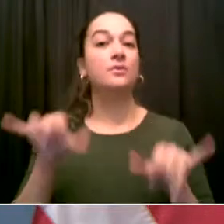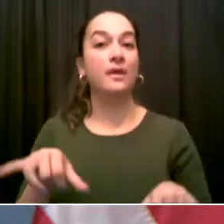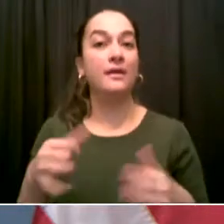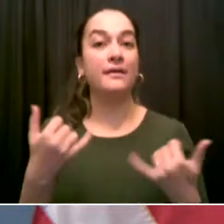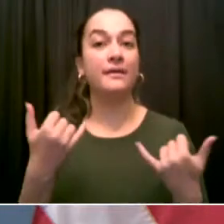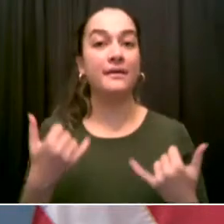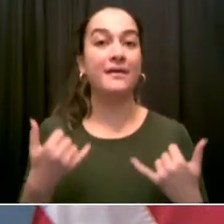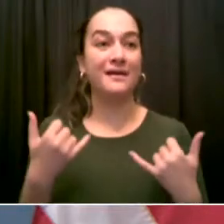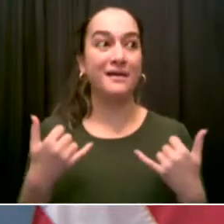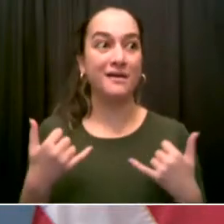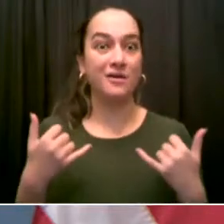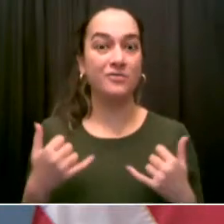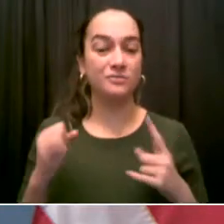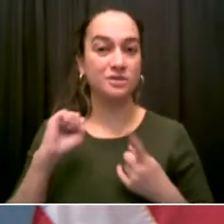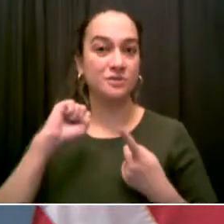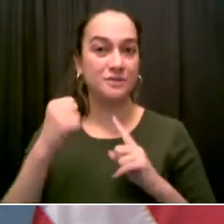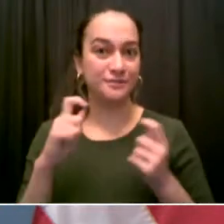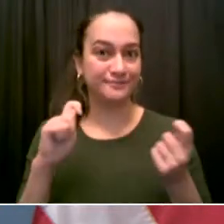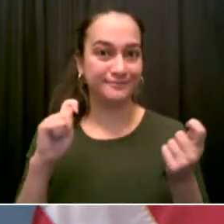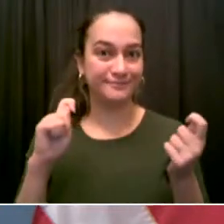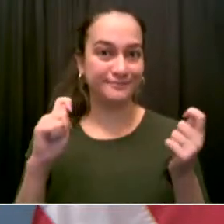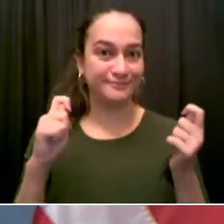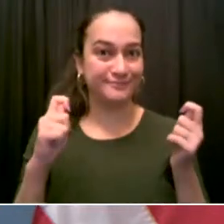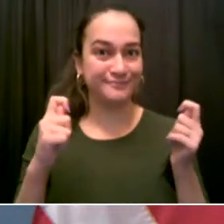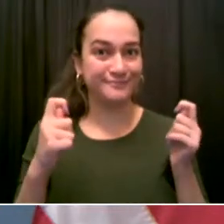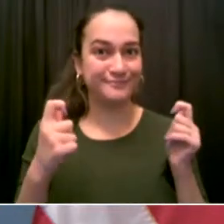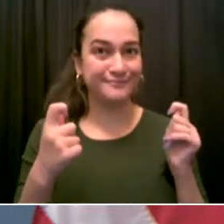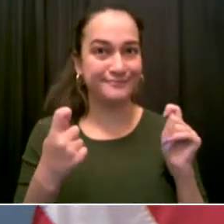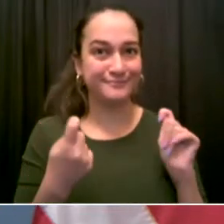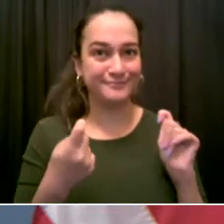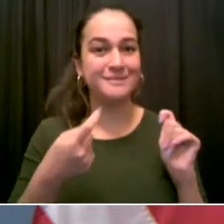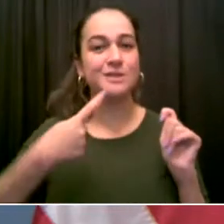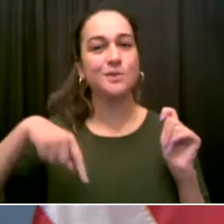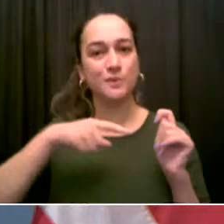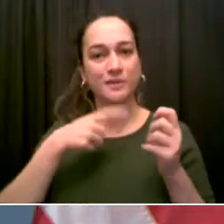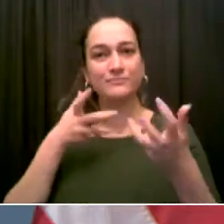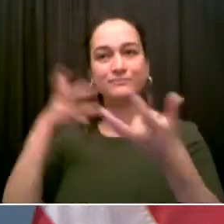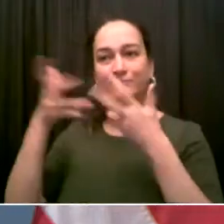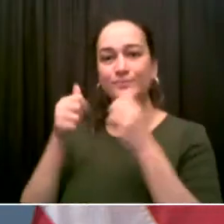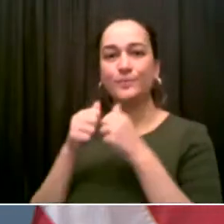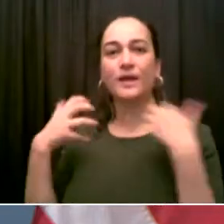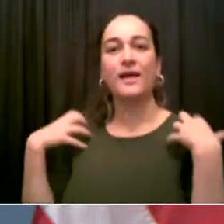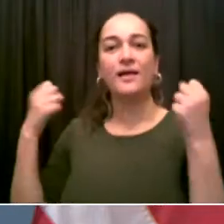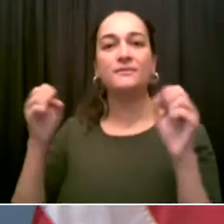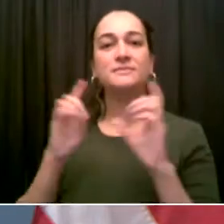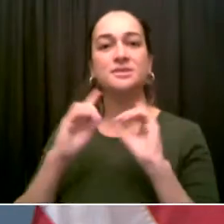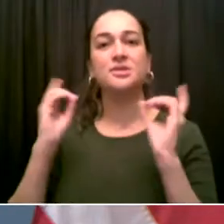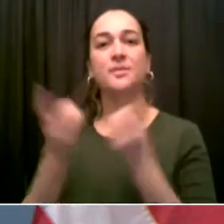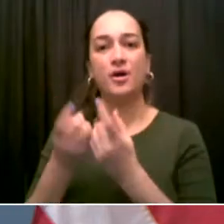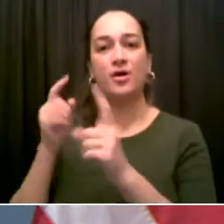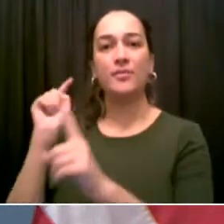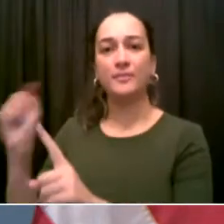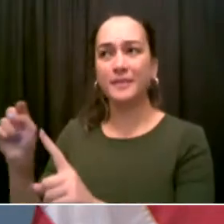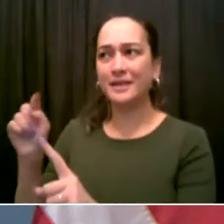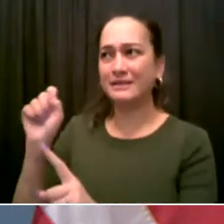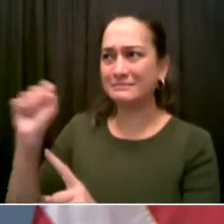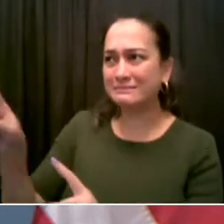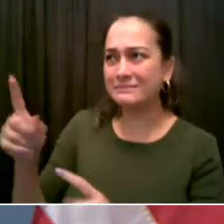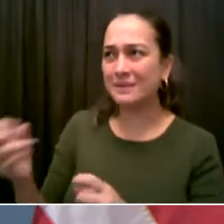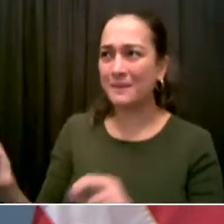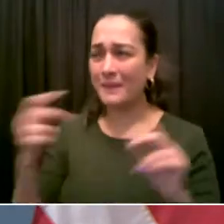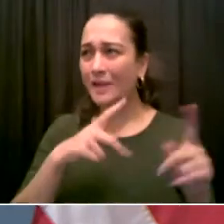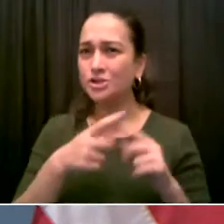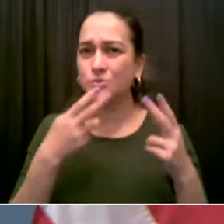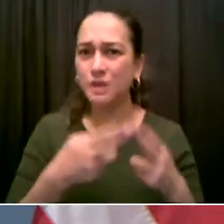BEGAN THAT. WE